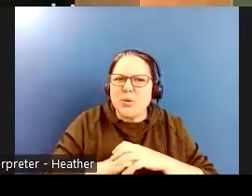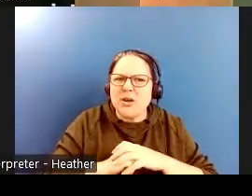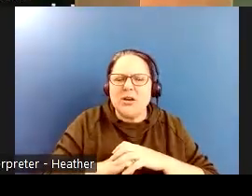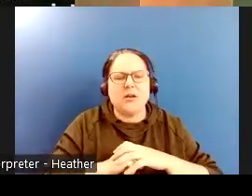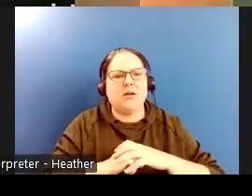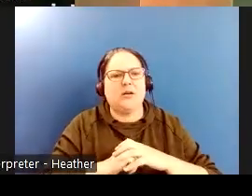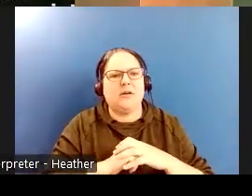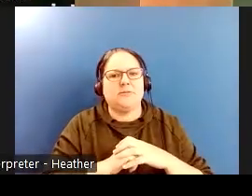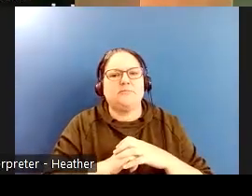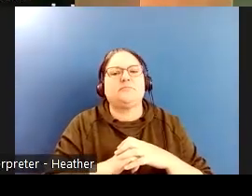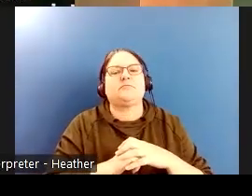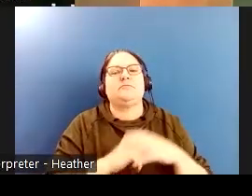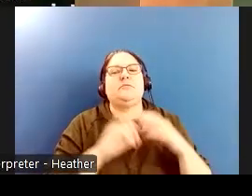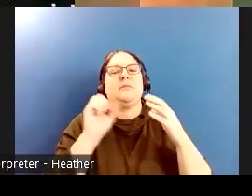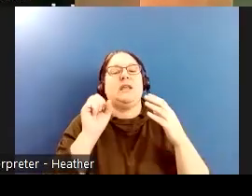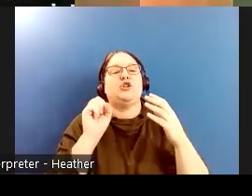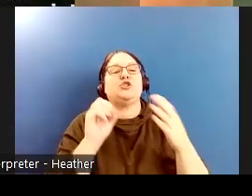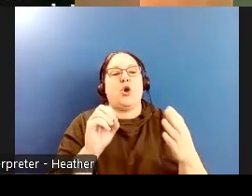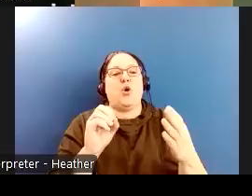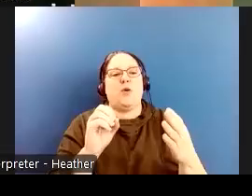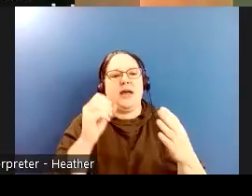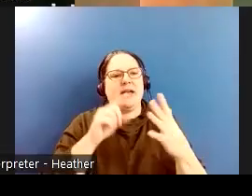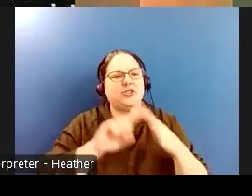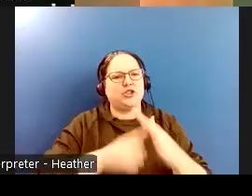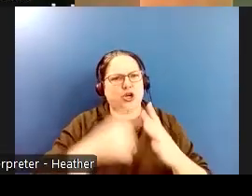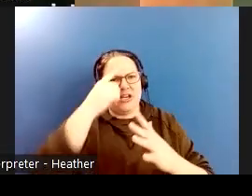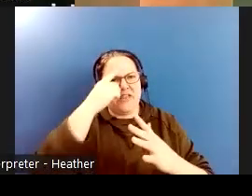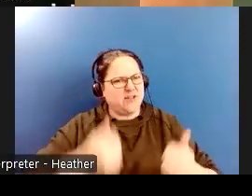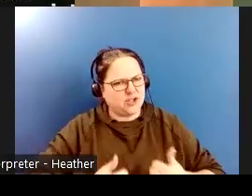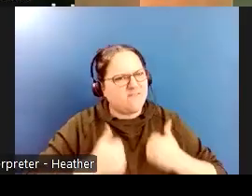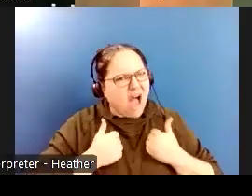at this point I actually started to look at survival as well. And so you actually see that